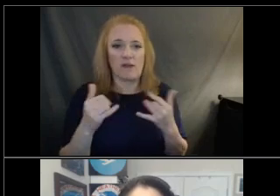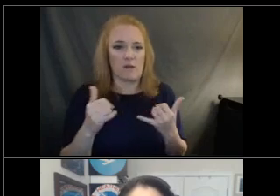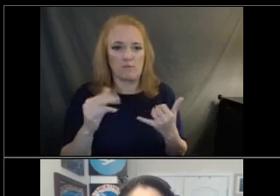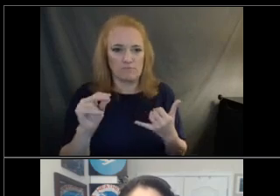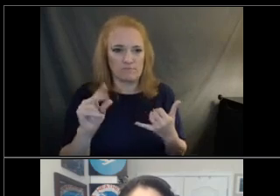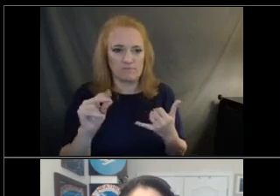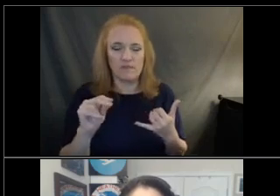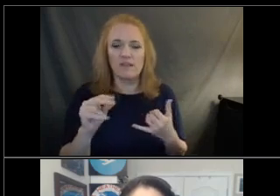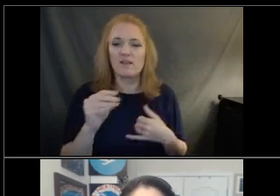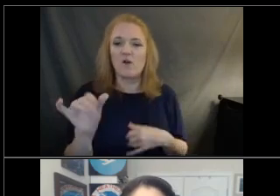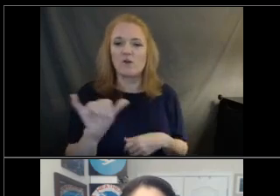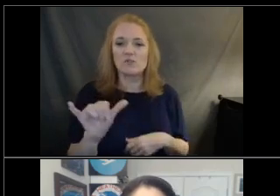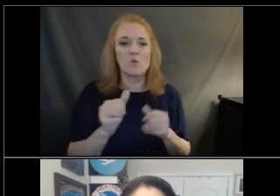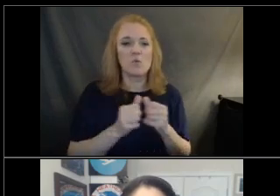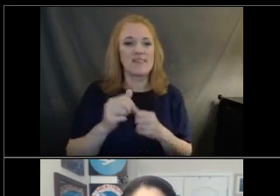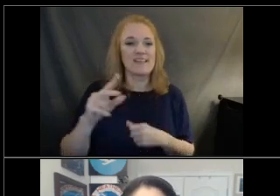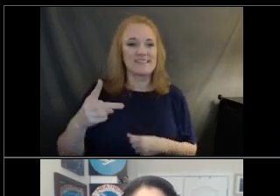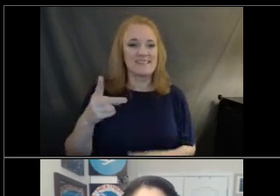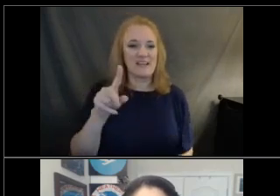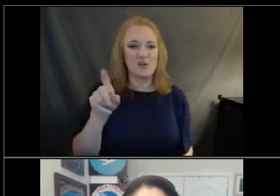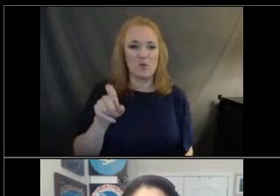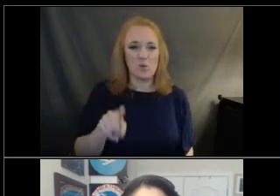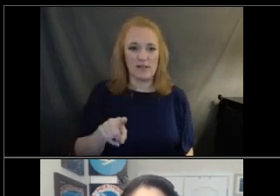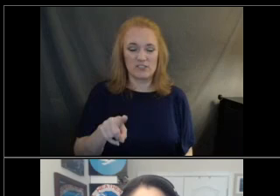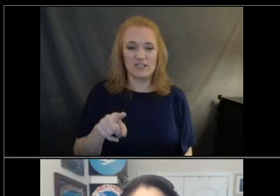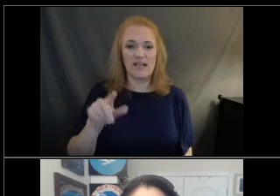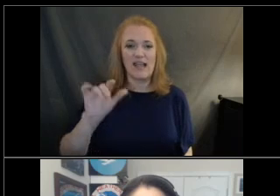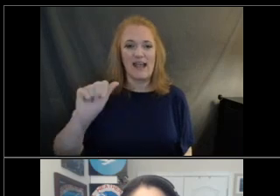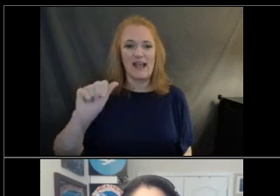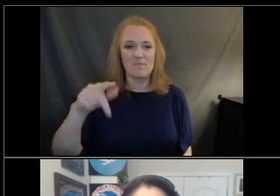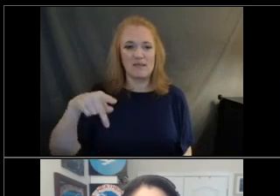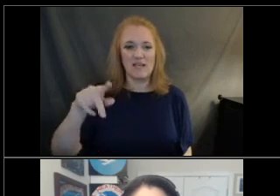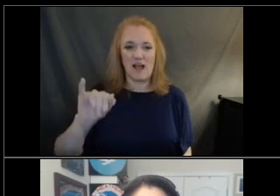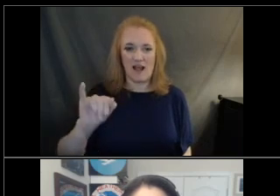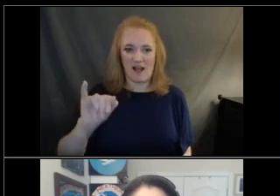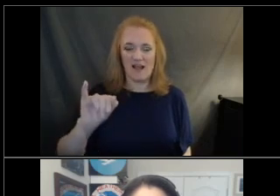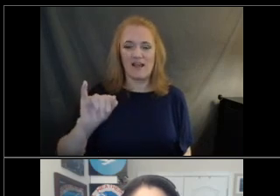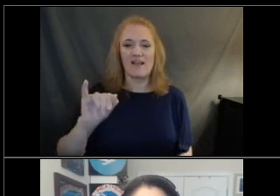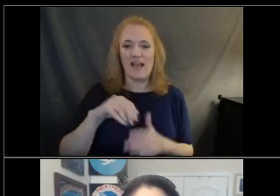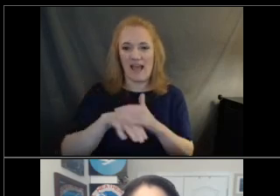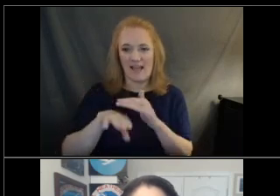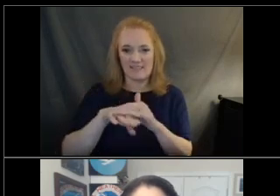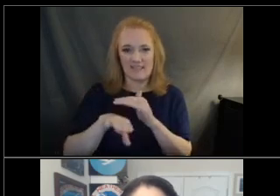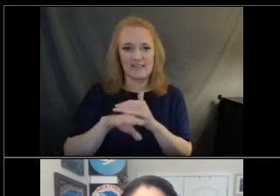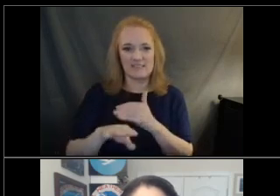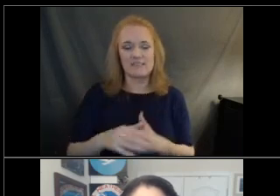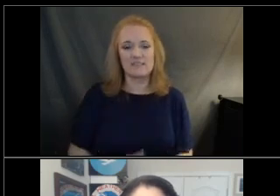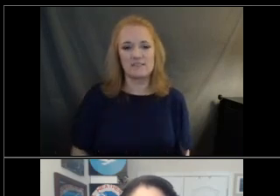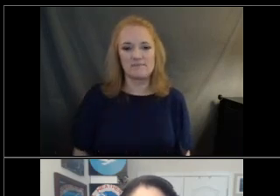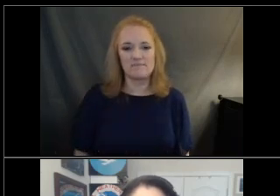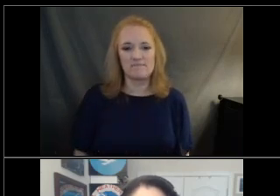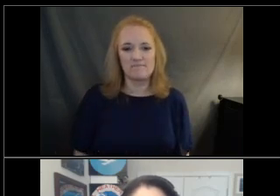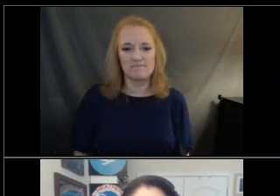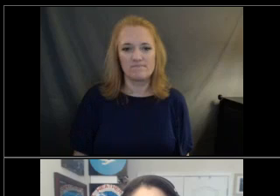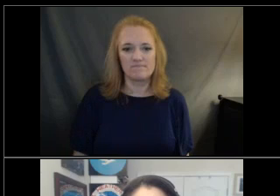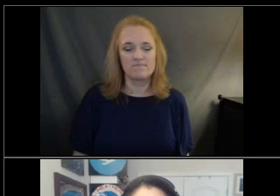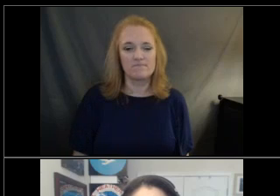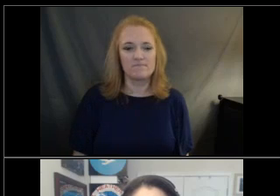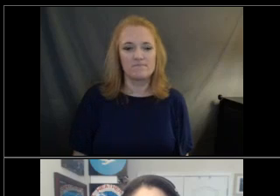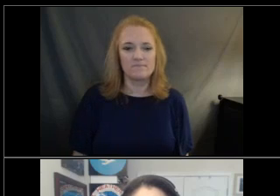with respect to the second question with API access.